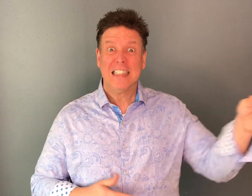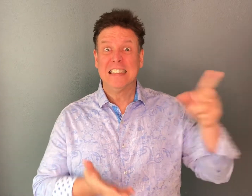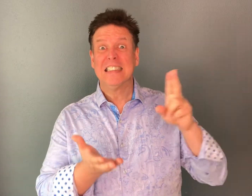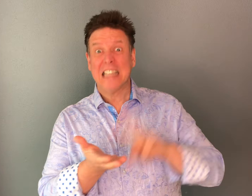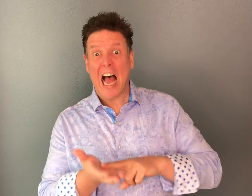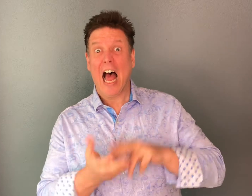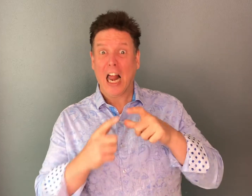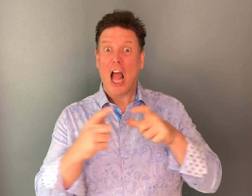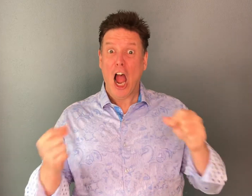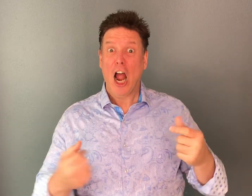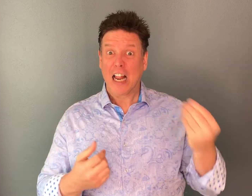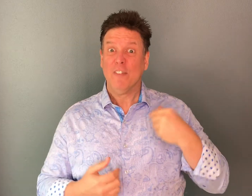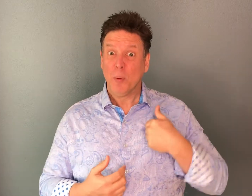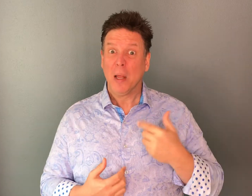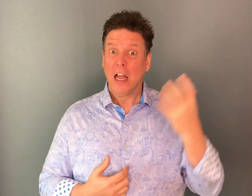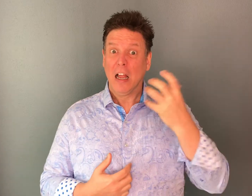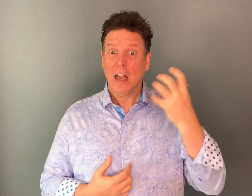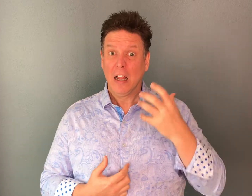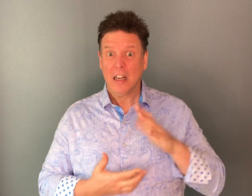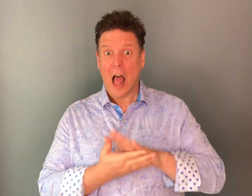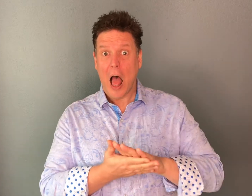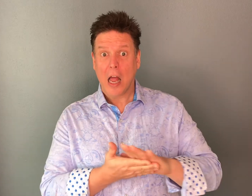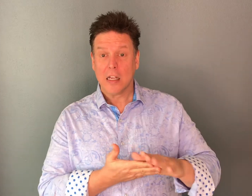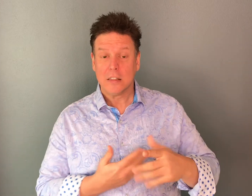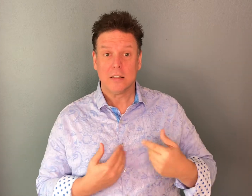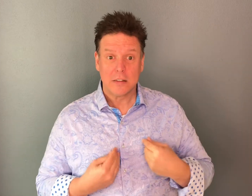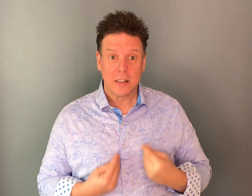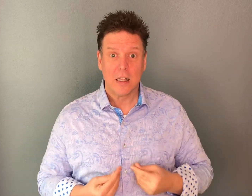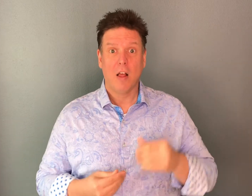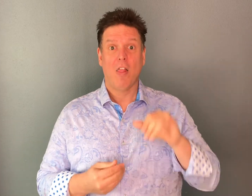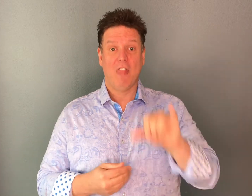a card that he signed! it's very nice of him